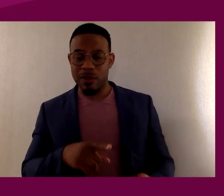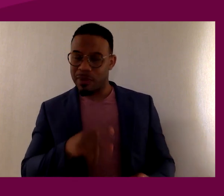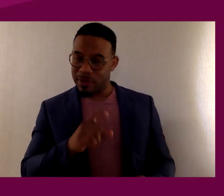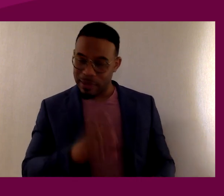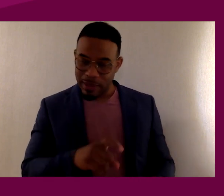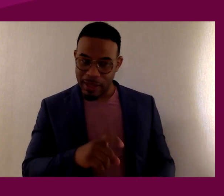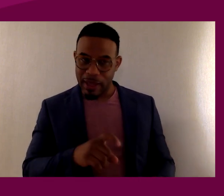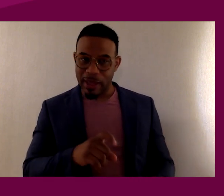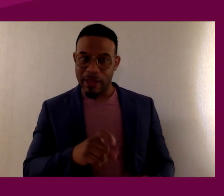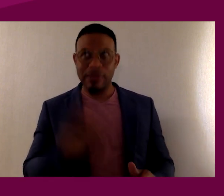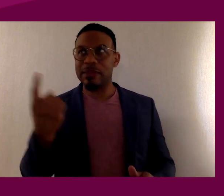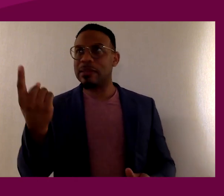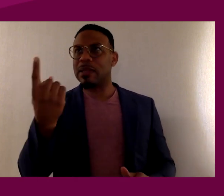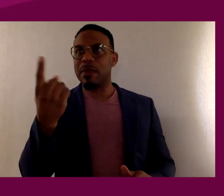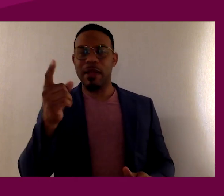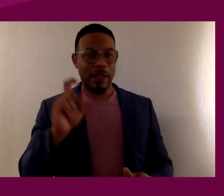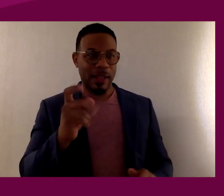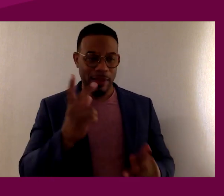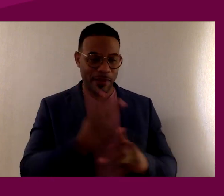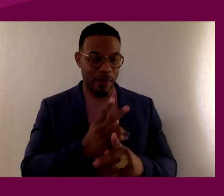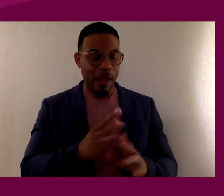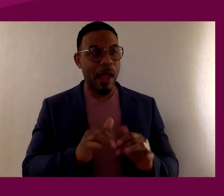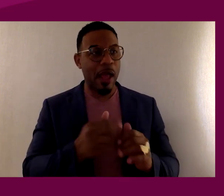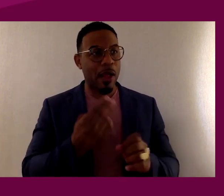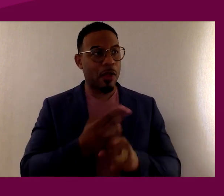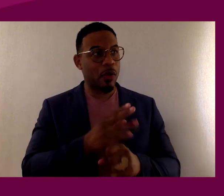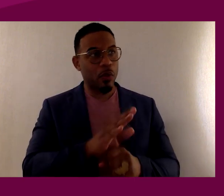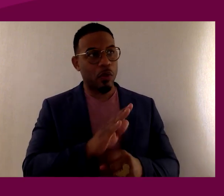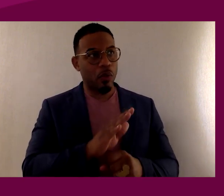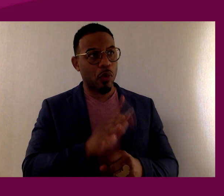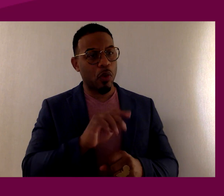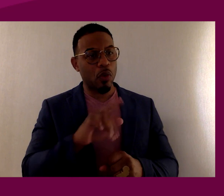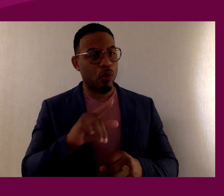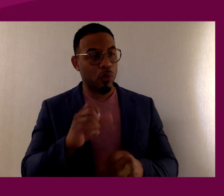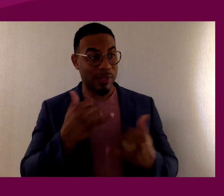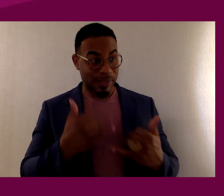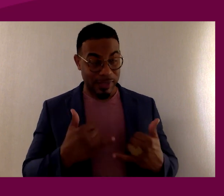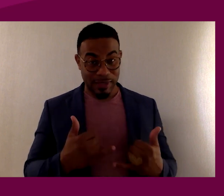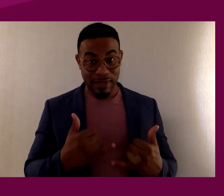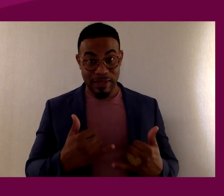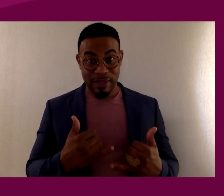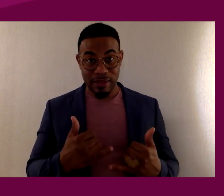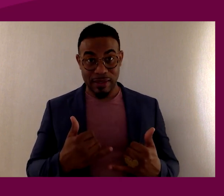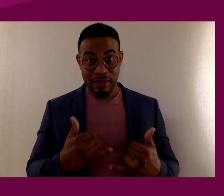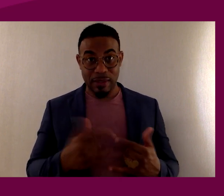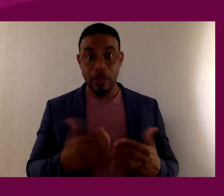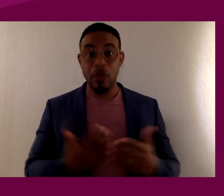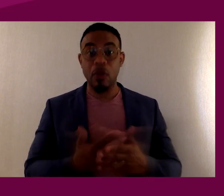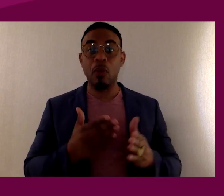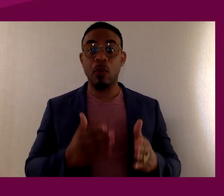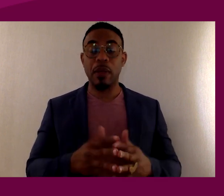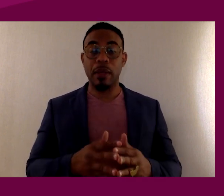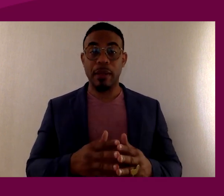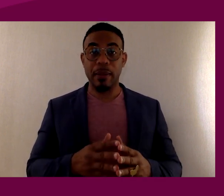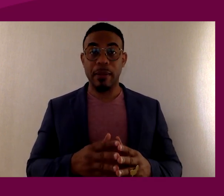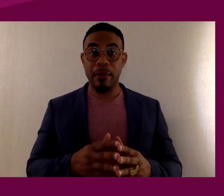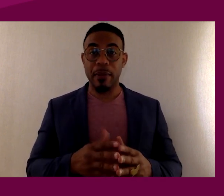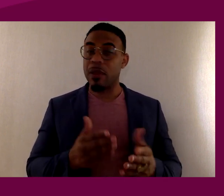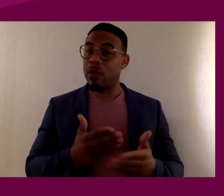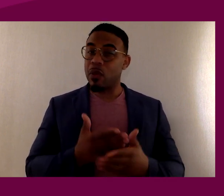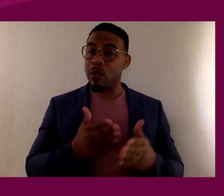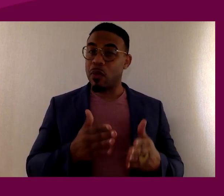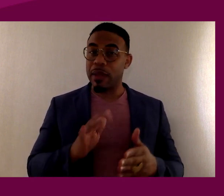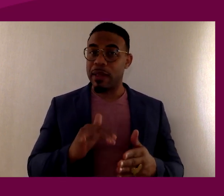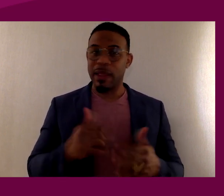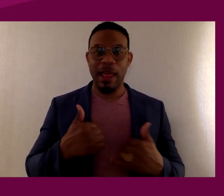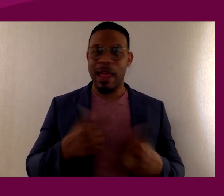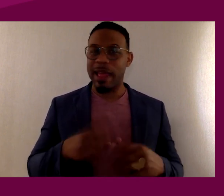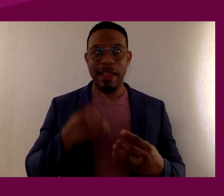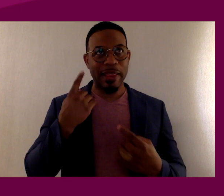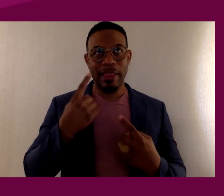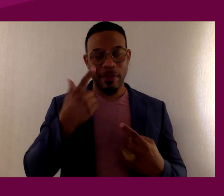as an older person is, somebody is got to figure out how to use your tools today in a new way, in